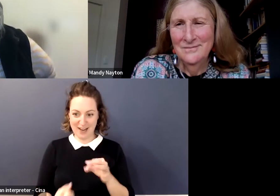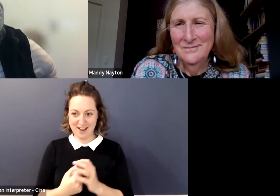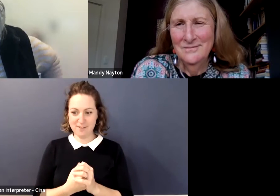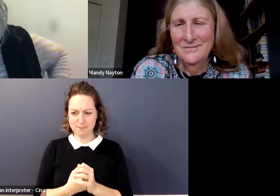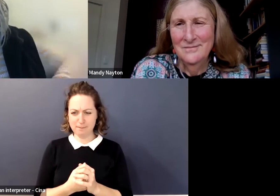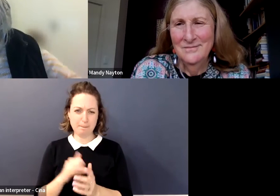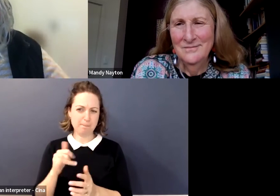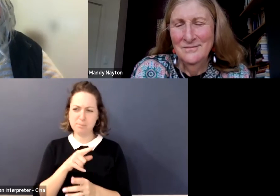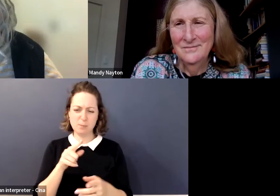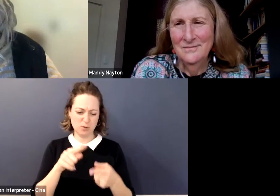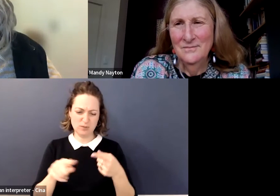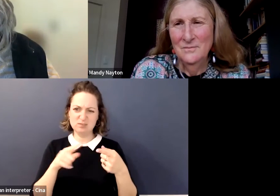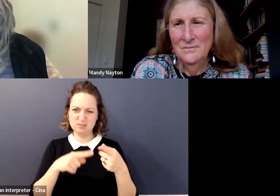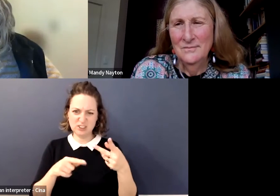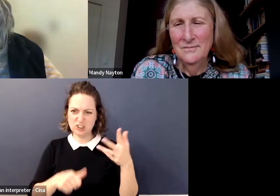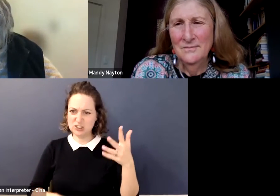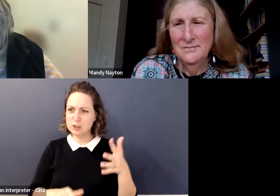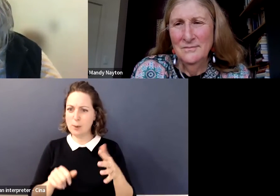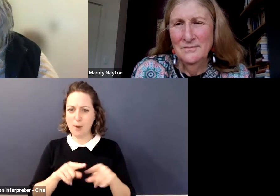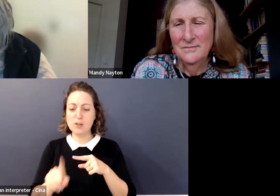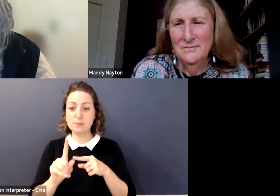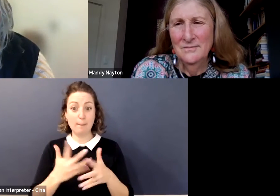covered off this little bit, but it's probably one of the biggest questions we have in the sector